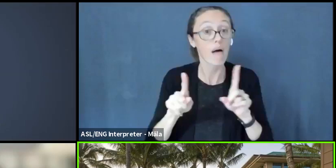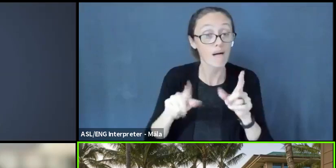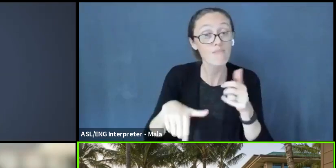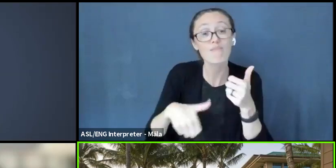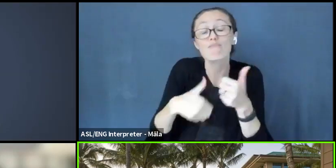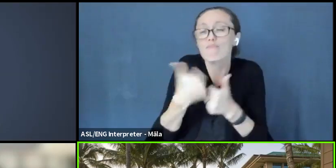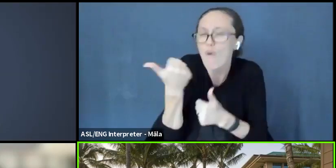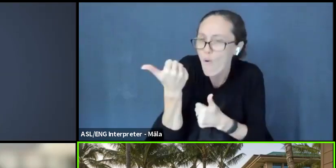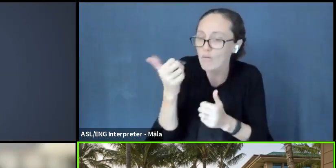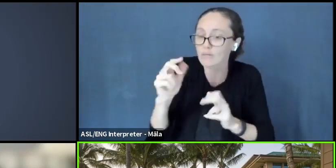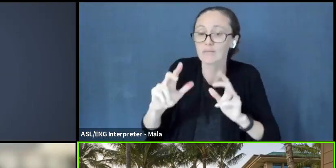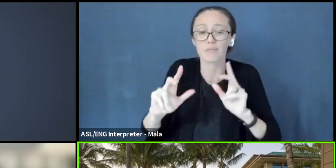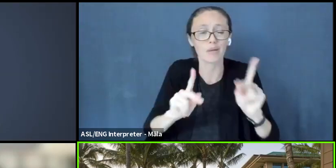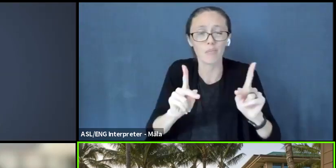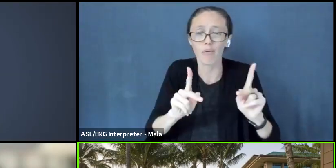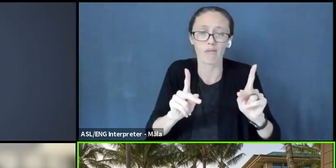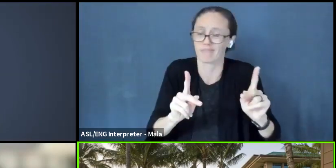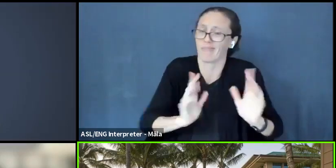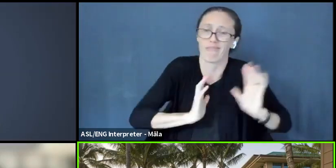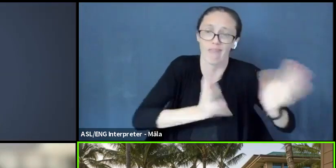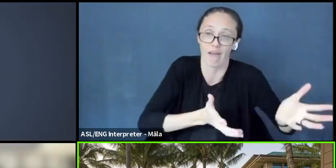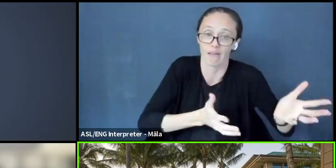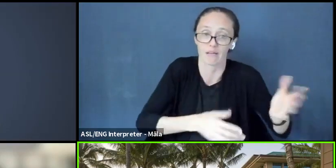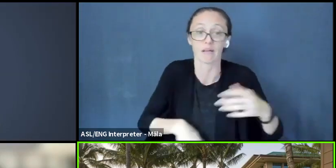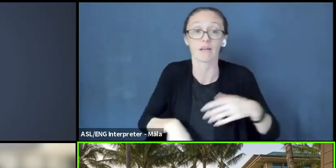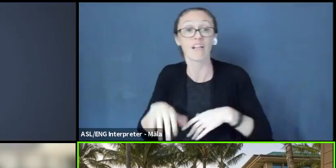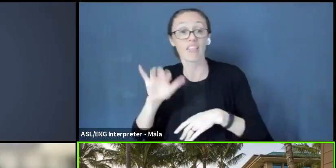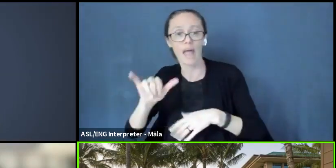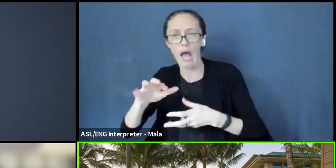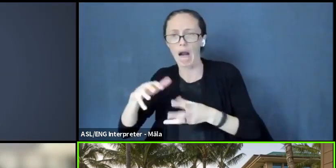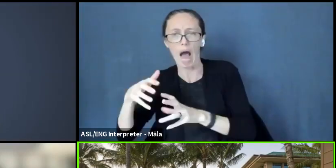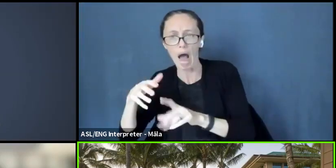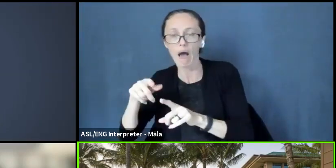they're really very rare cases.